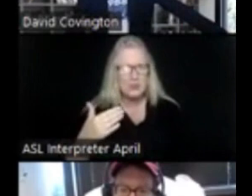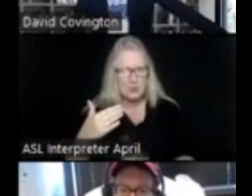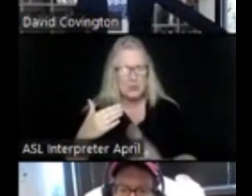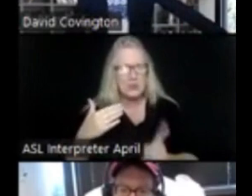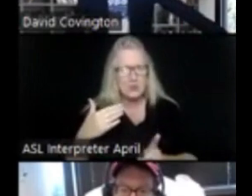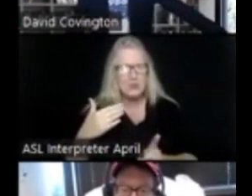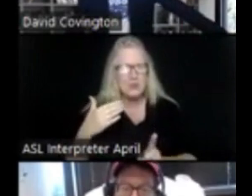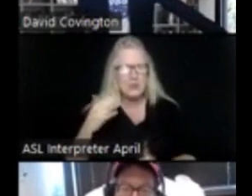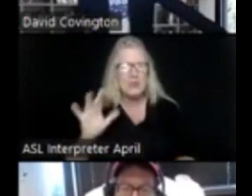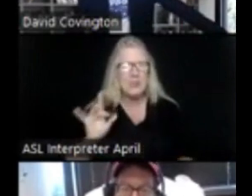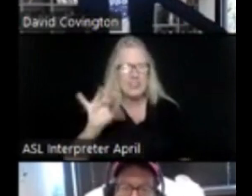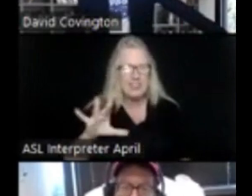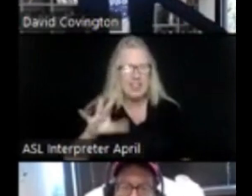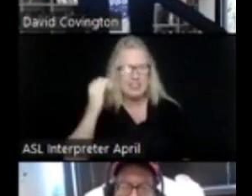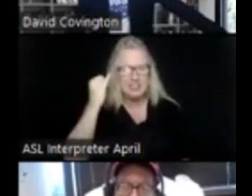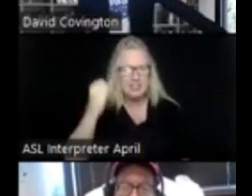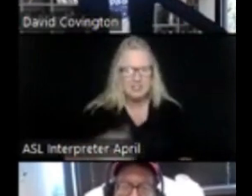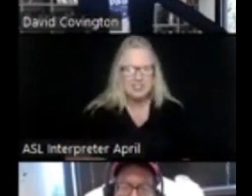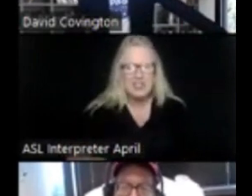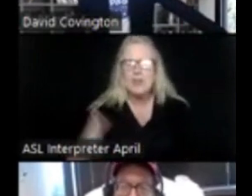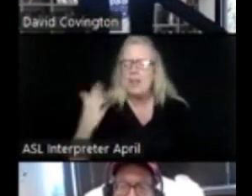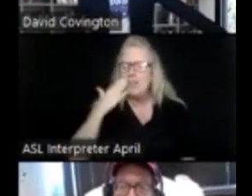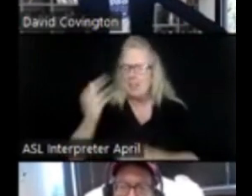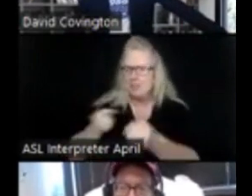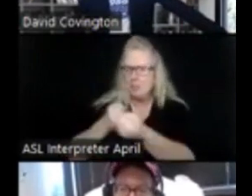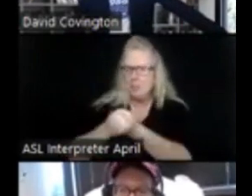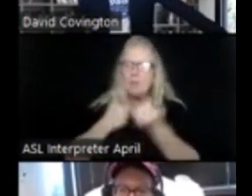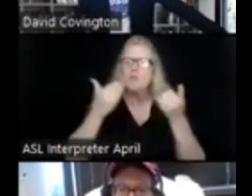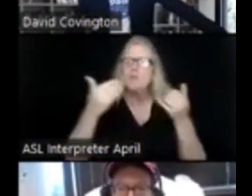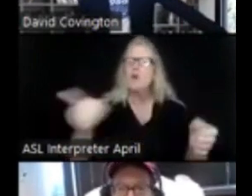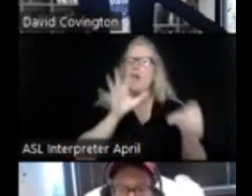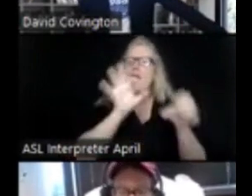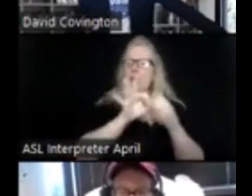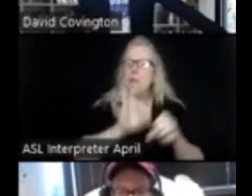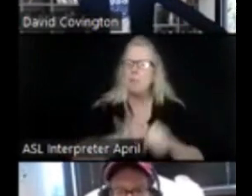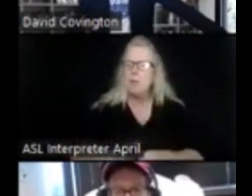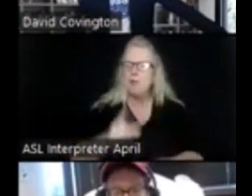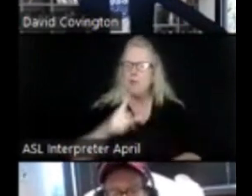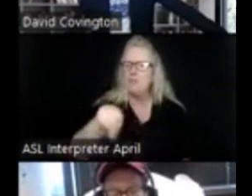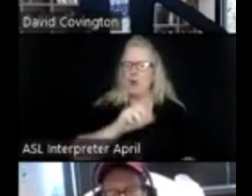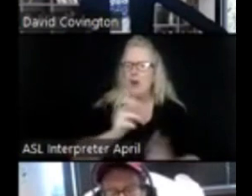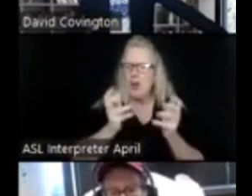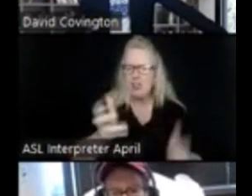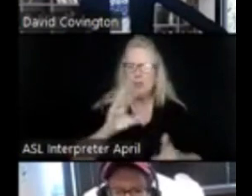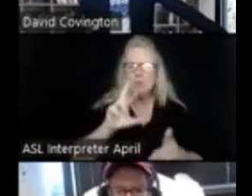THANKS FOR BACKING ME UP. CAN WE POLL THE AUDIENCE? YEAH, LET'S SEE THE RESULTS.